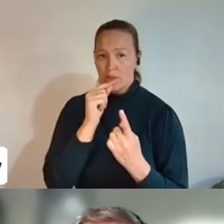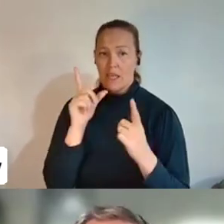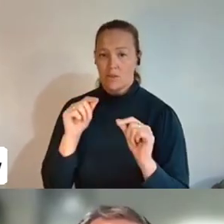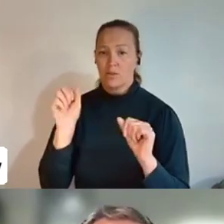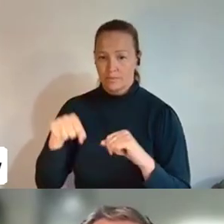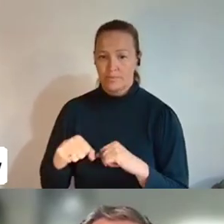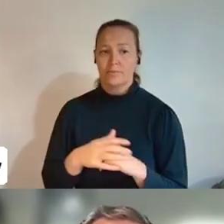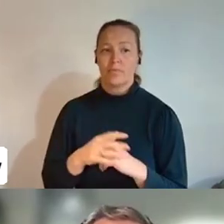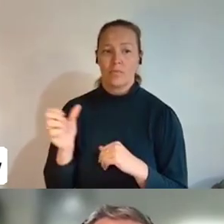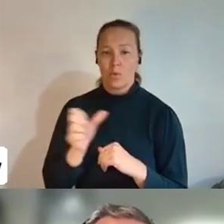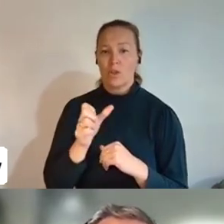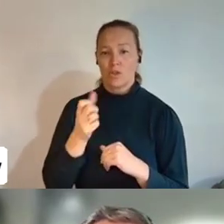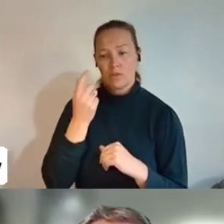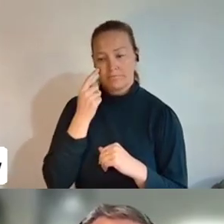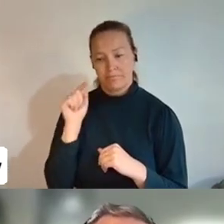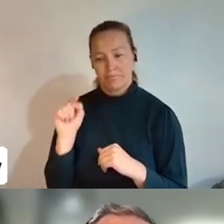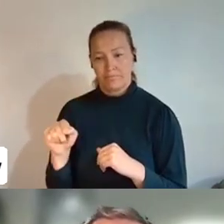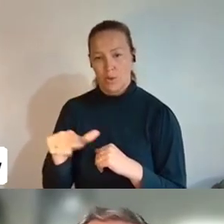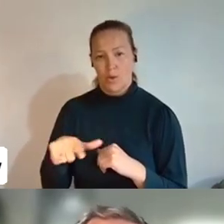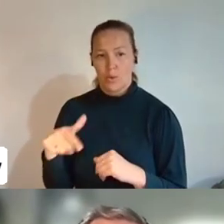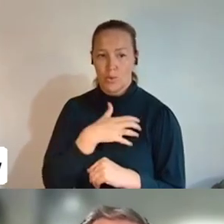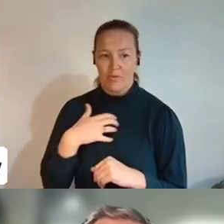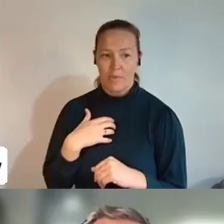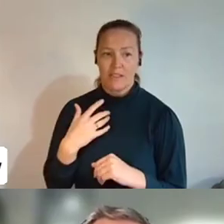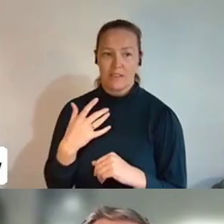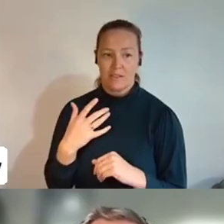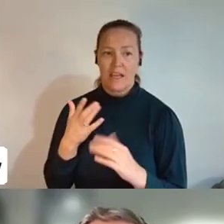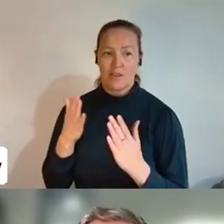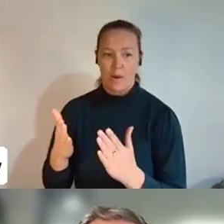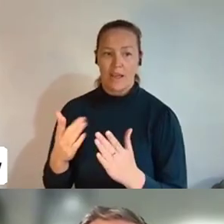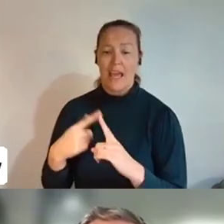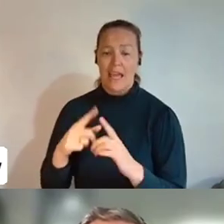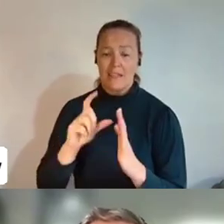should look to local government as a vehicle, plus also the disability sector I think as well. There